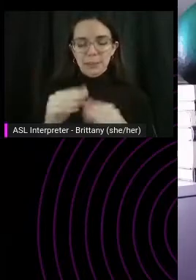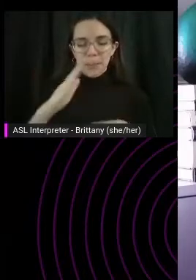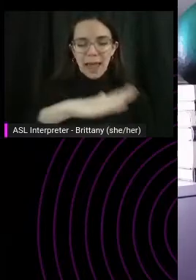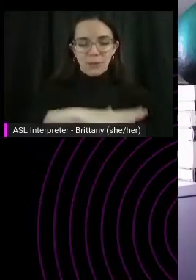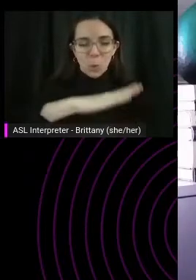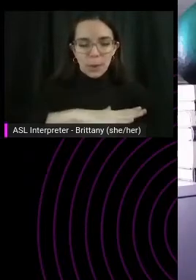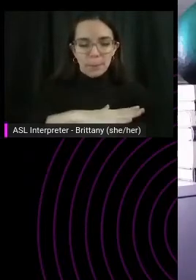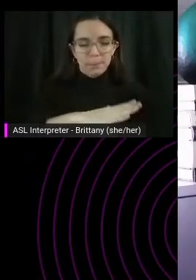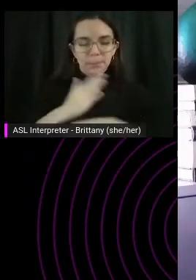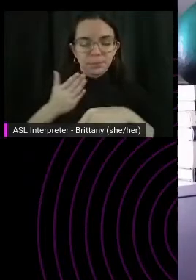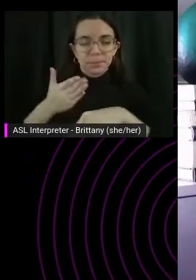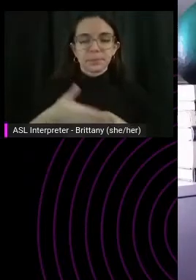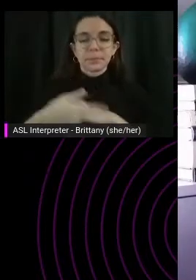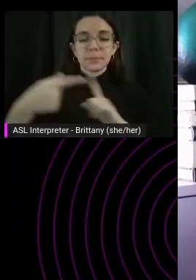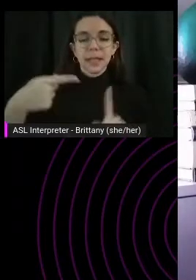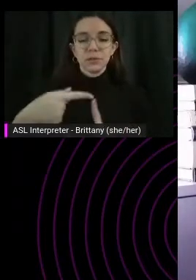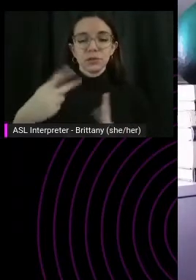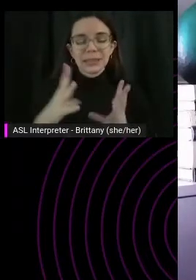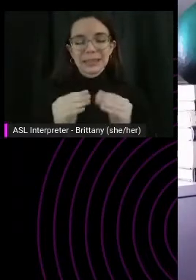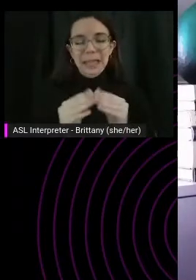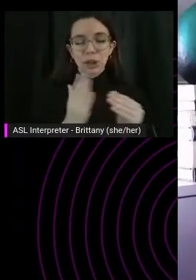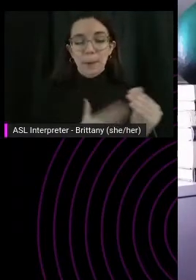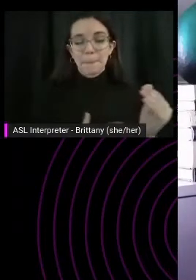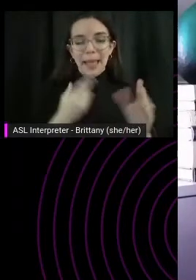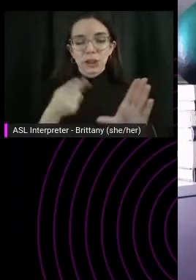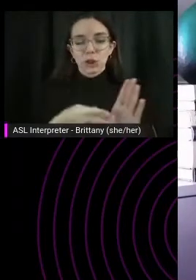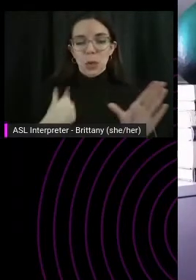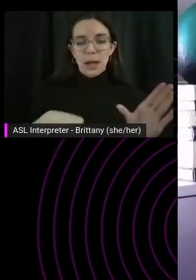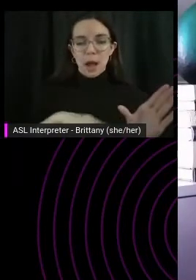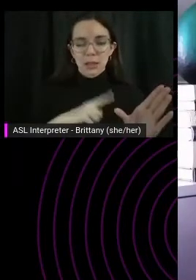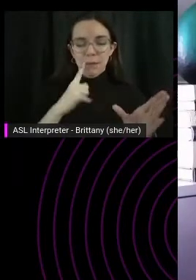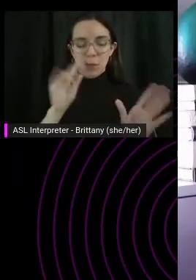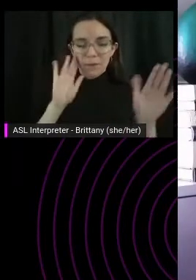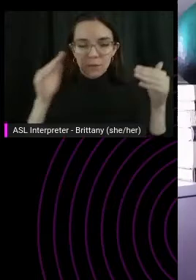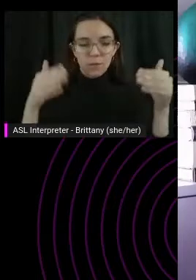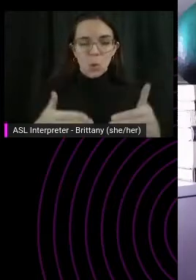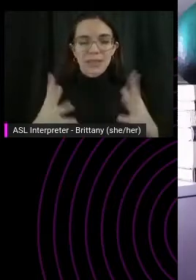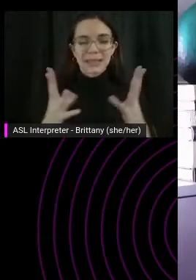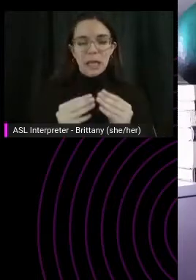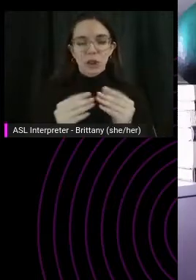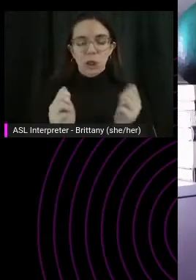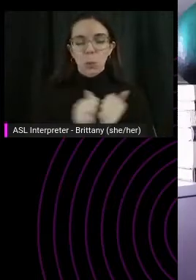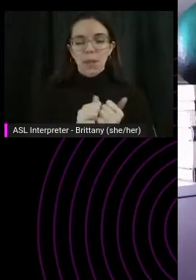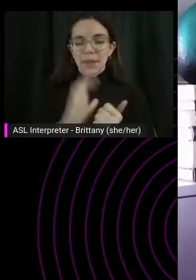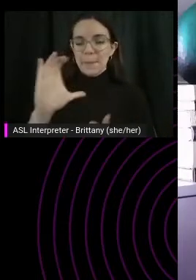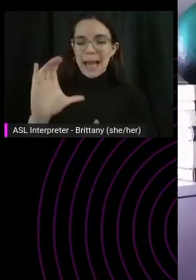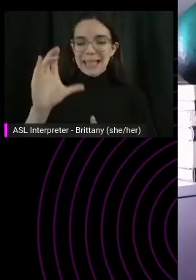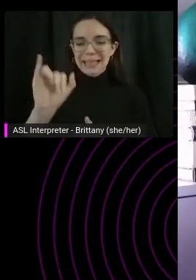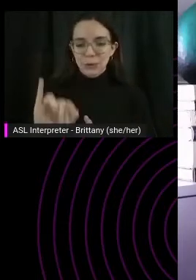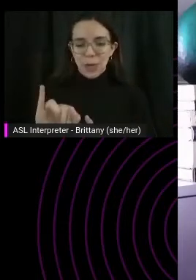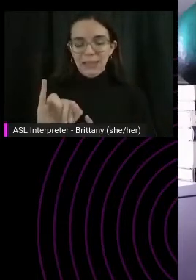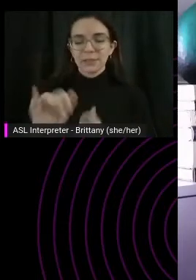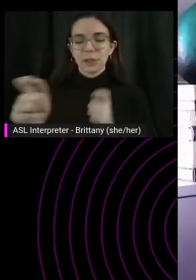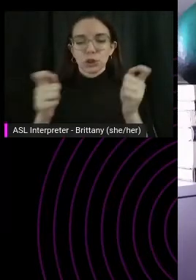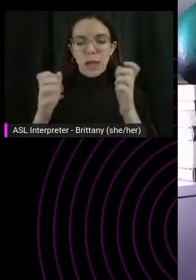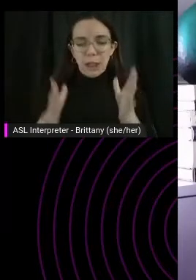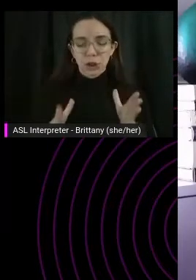After this session, please join us for a focus session with Capacity Interactive's director of marketing and content called